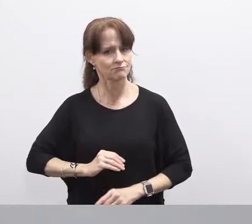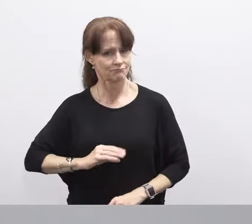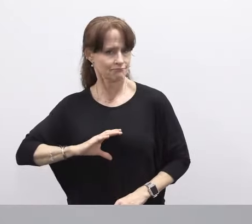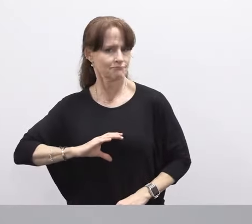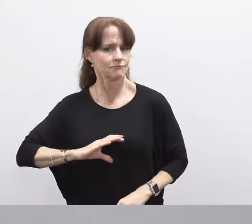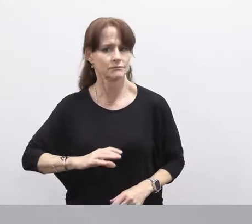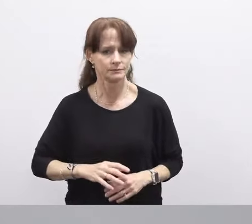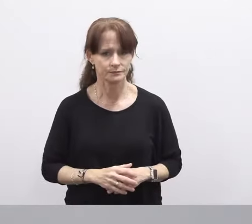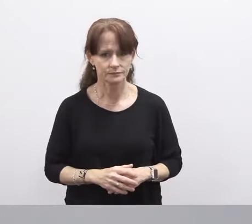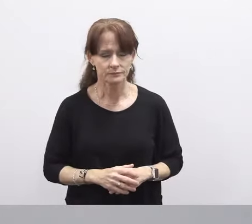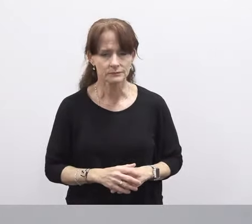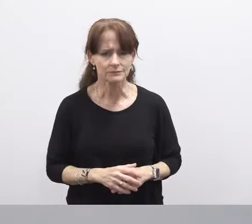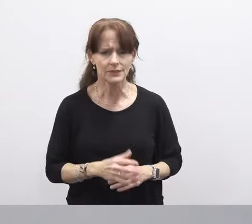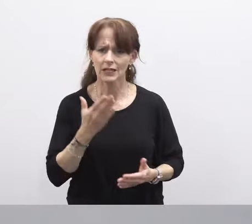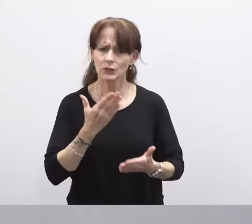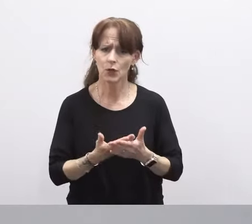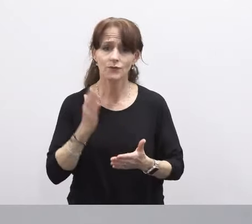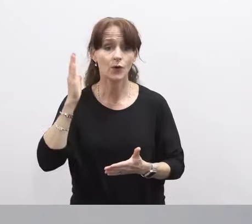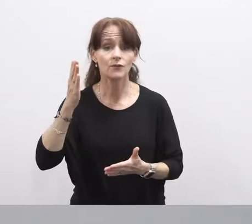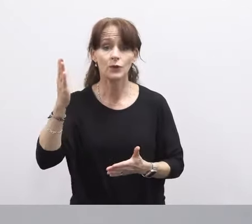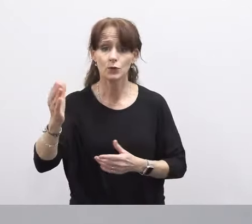and it's good for future generations.